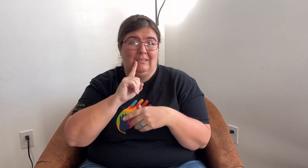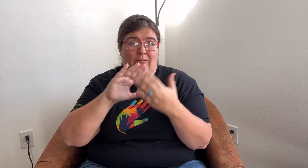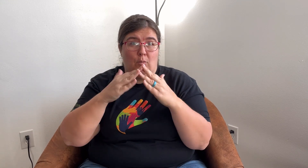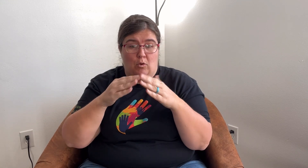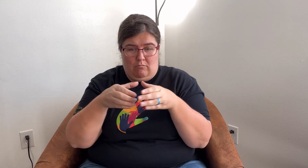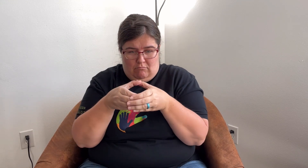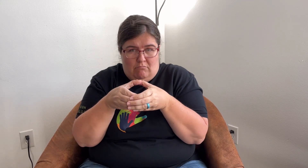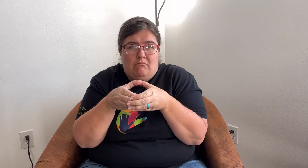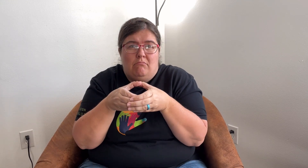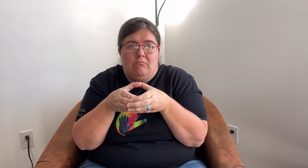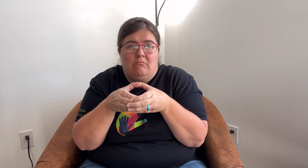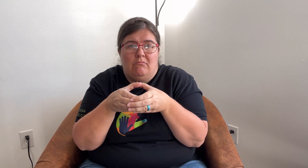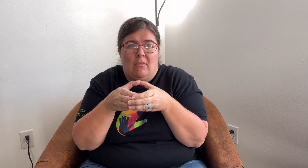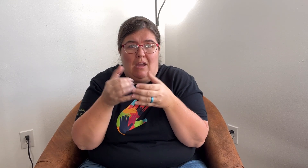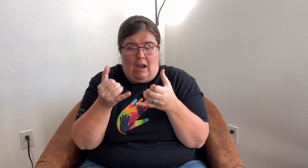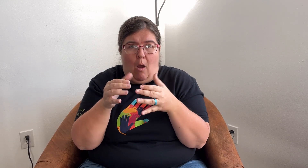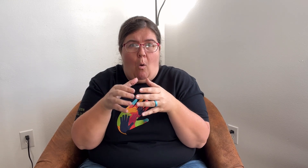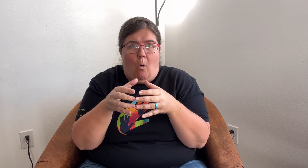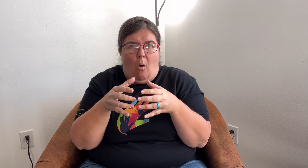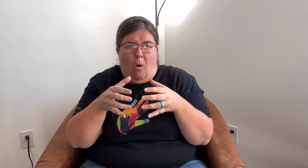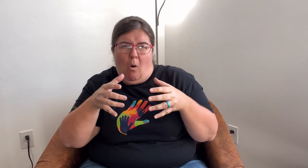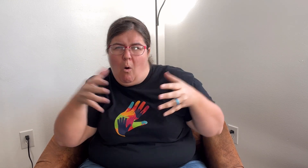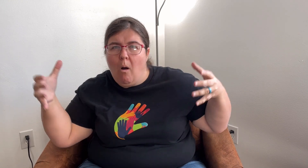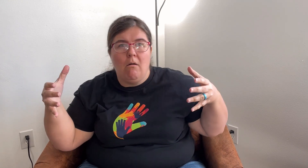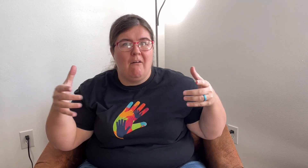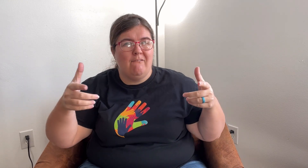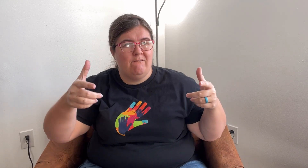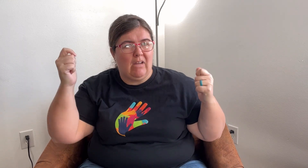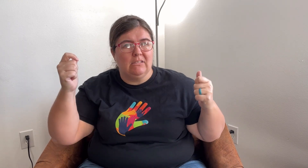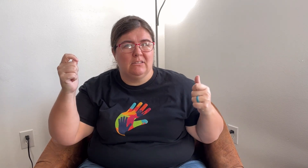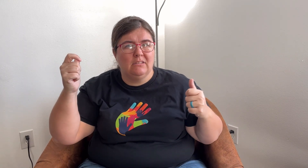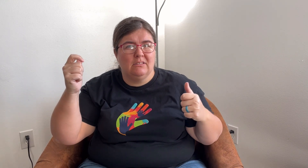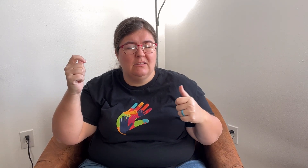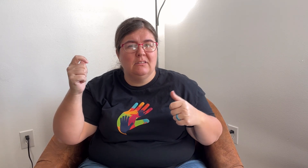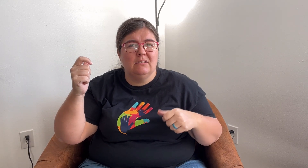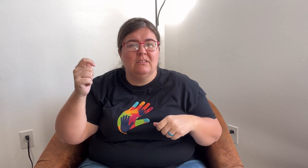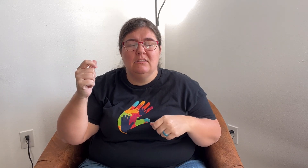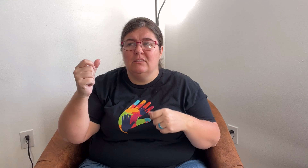community was quite insular and now the community has grown so quickly.